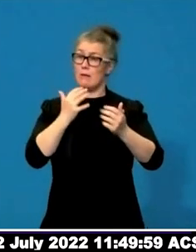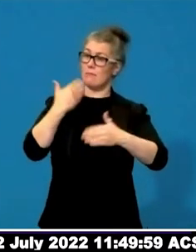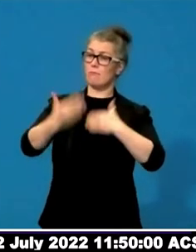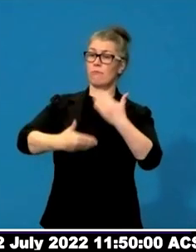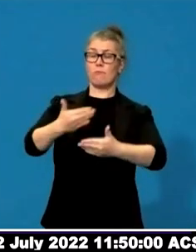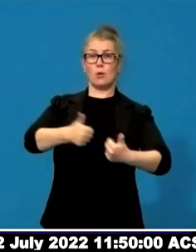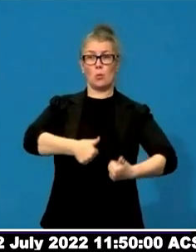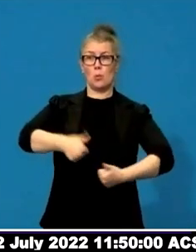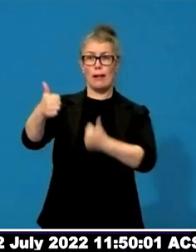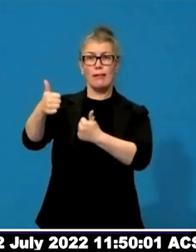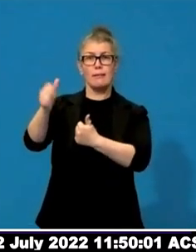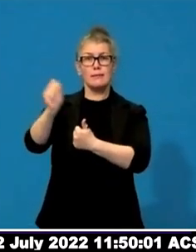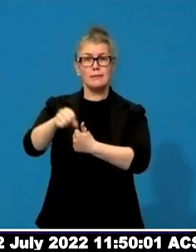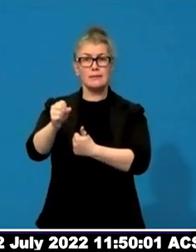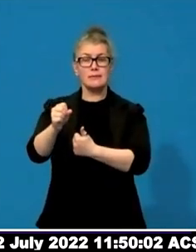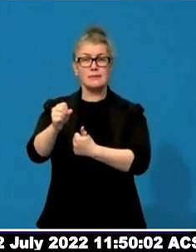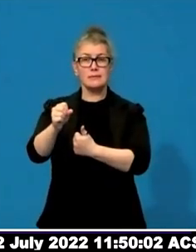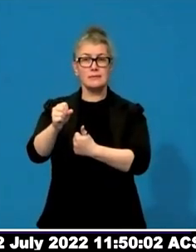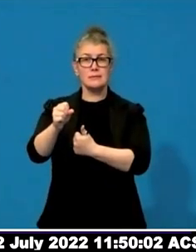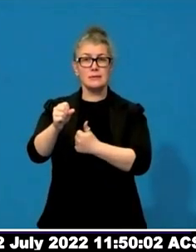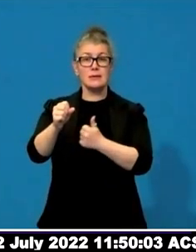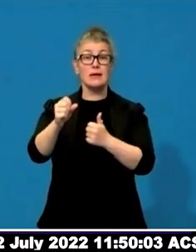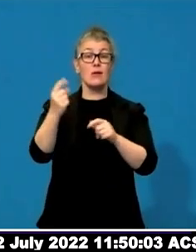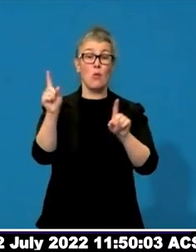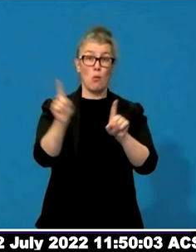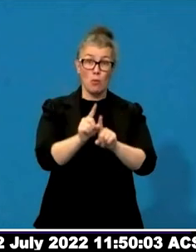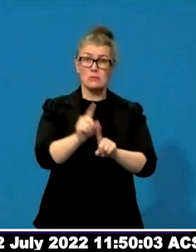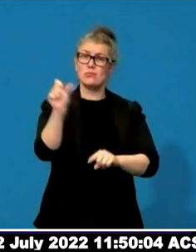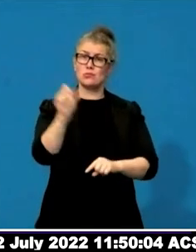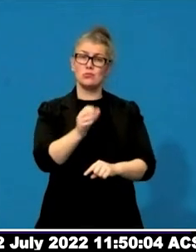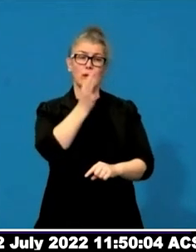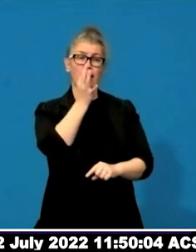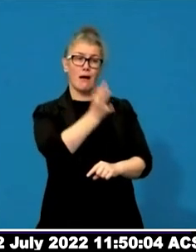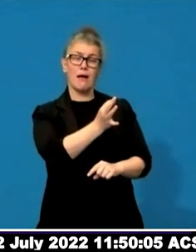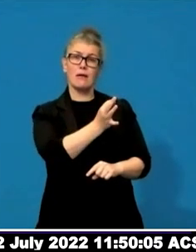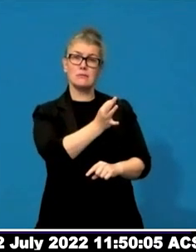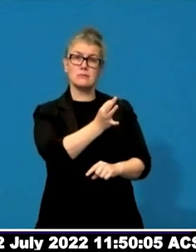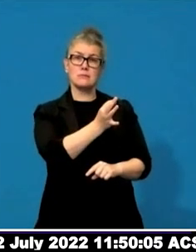And, yes, we should ask the question of, "Can the supports be reduced?